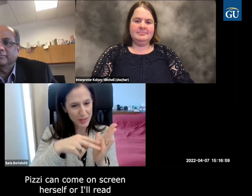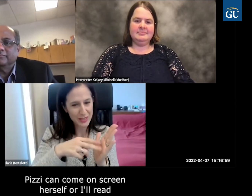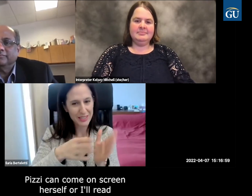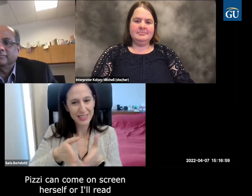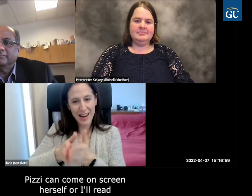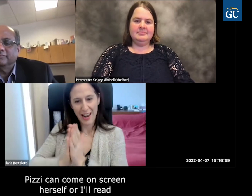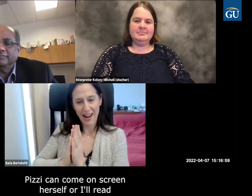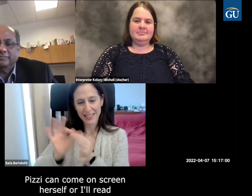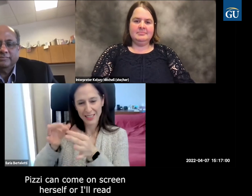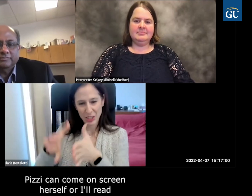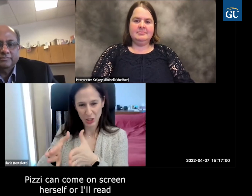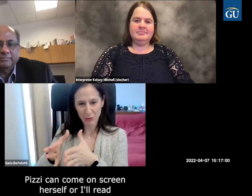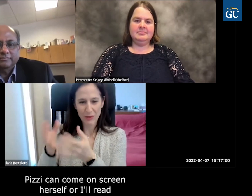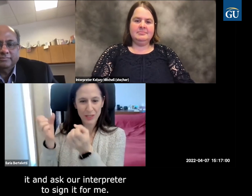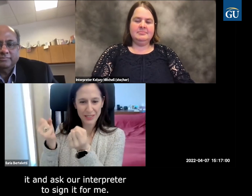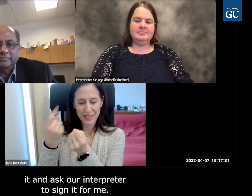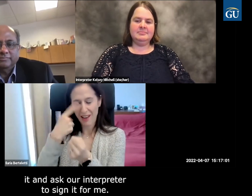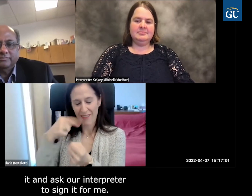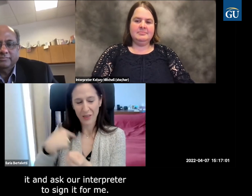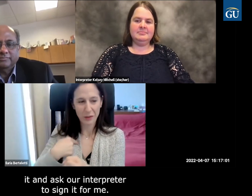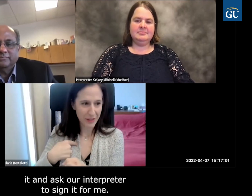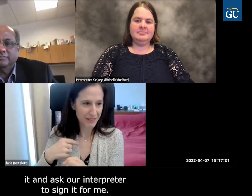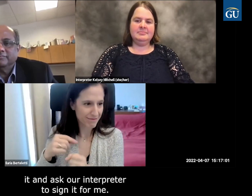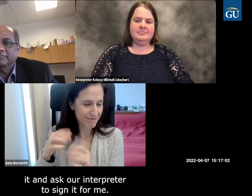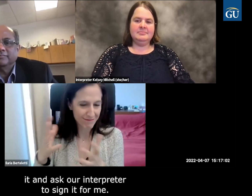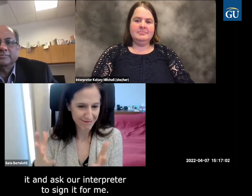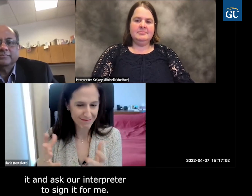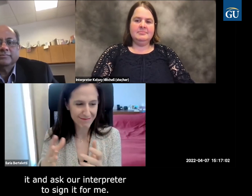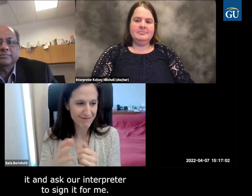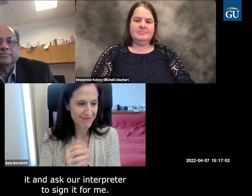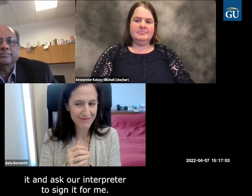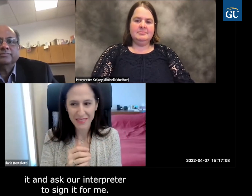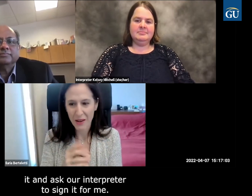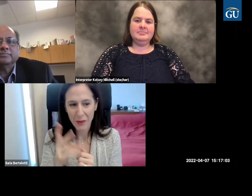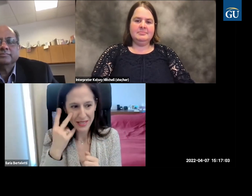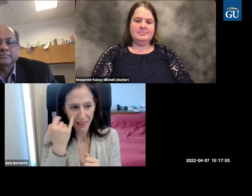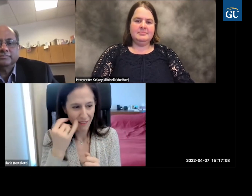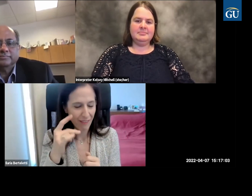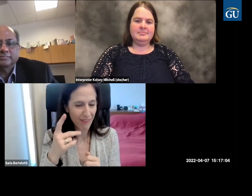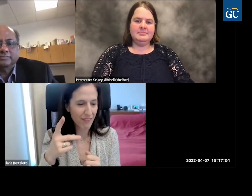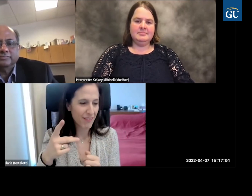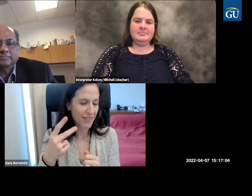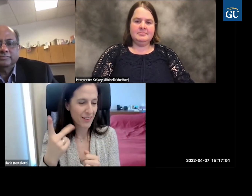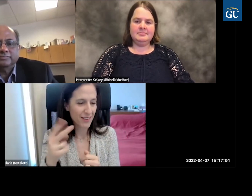or i'll read it and ask our interpreter